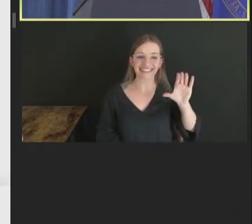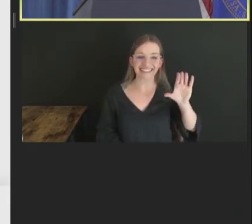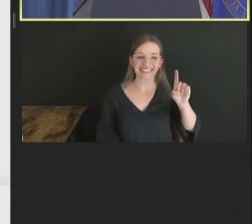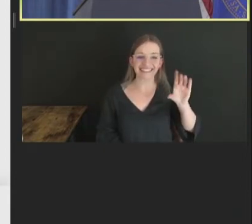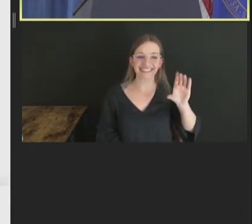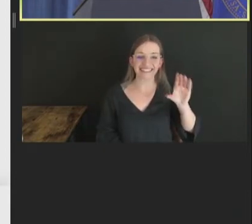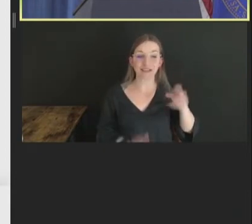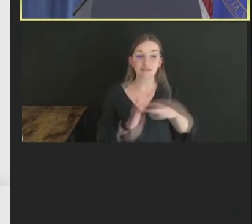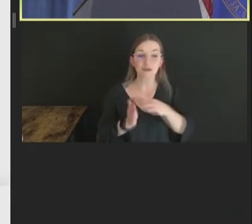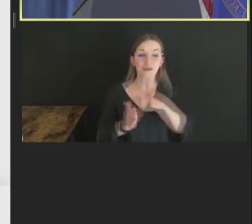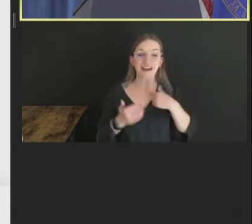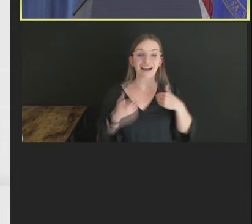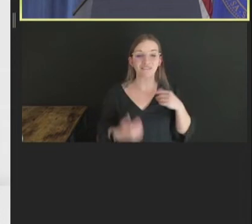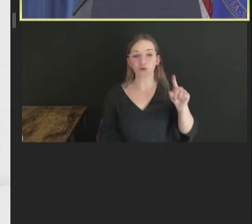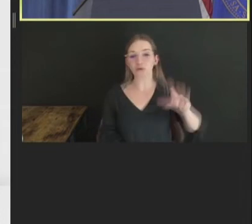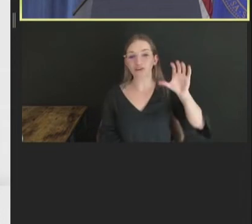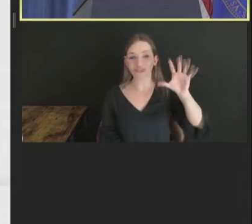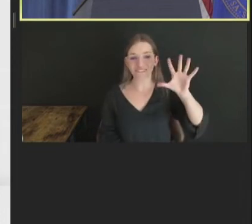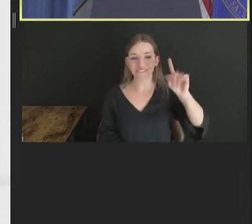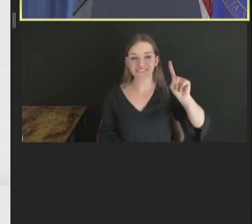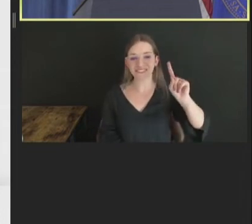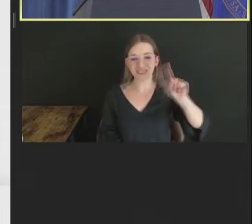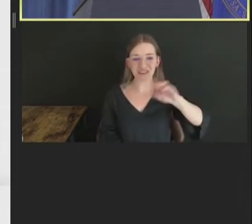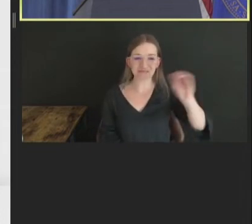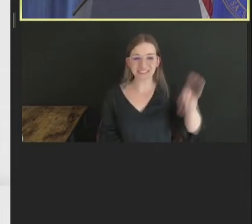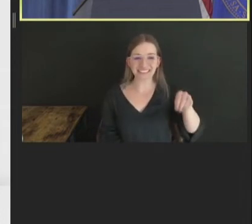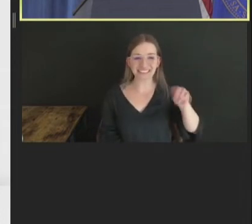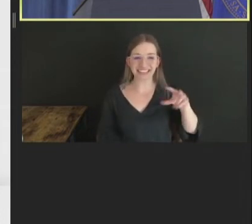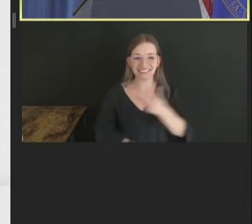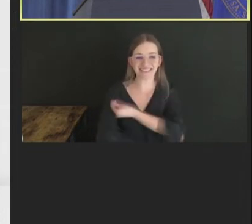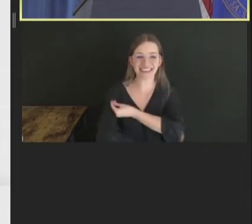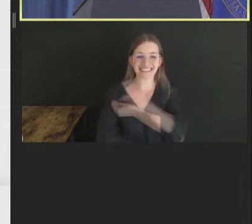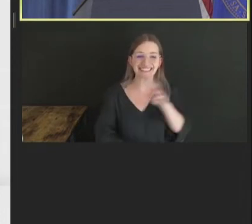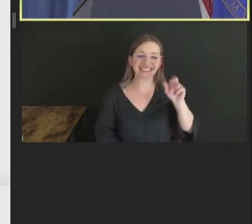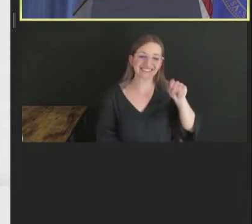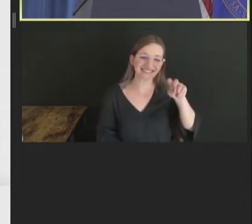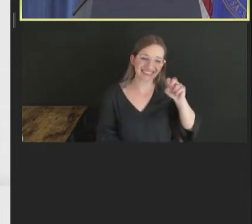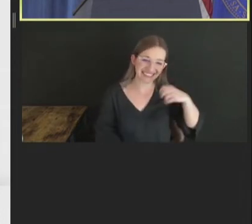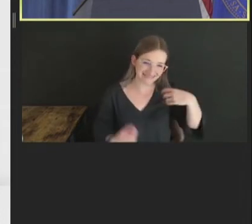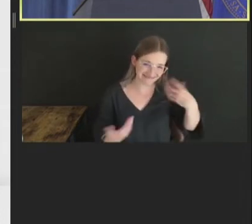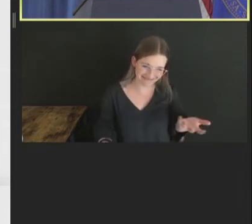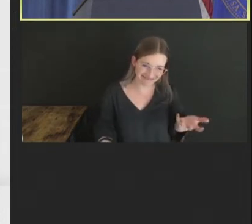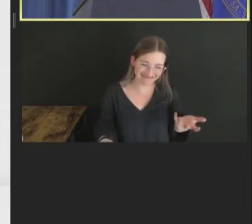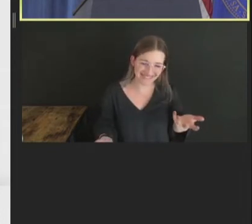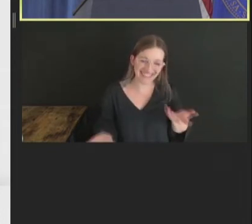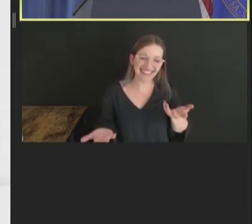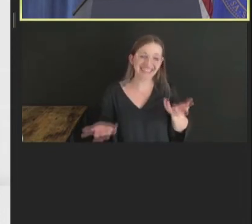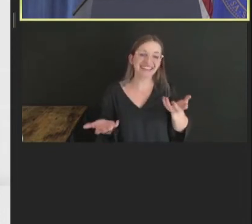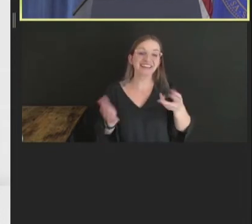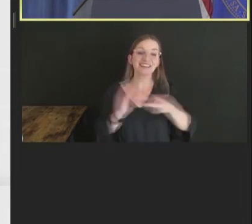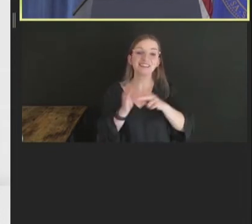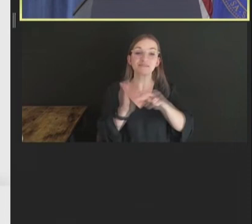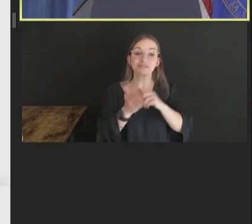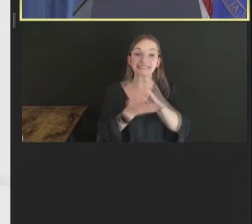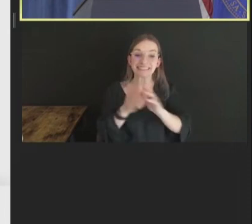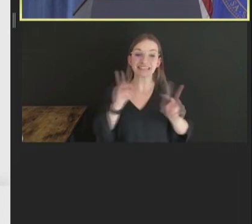just speaks to some of the condition in Arizona, which is folks come to Arizona who live nearby